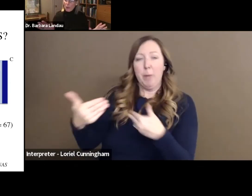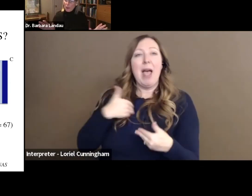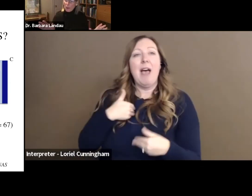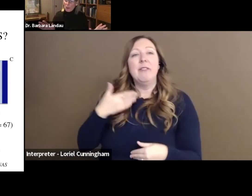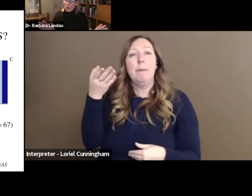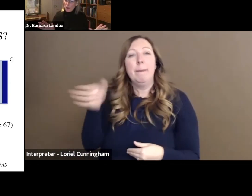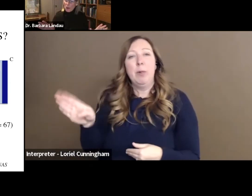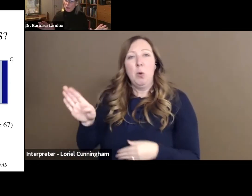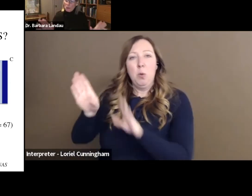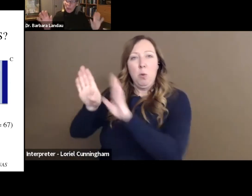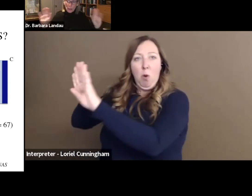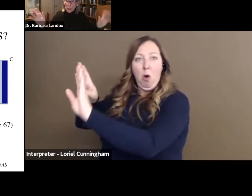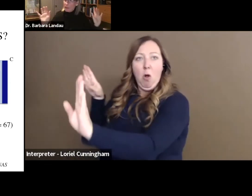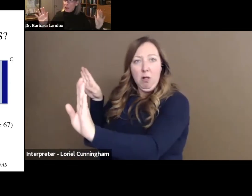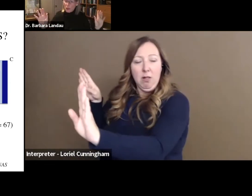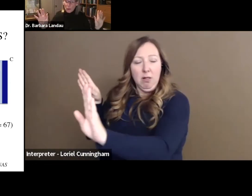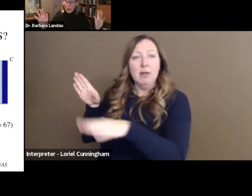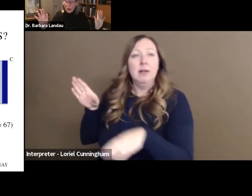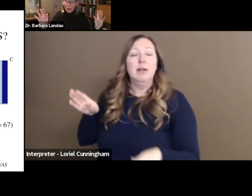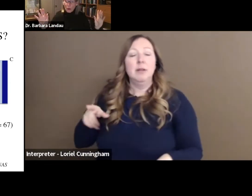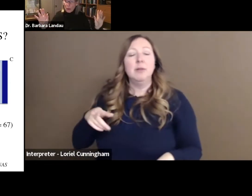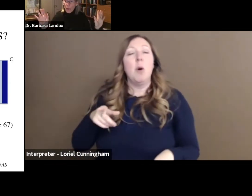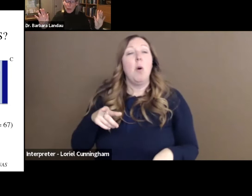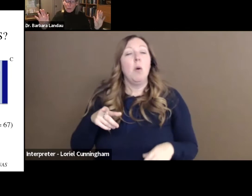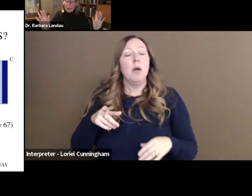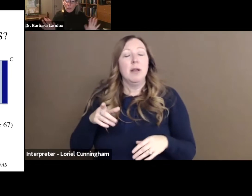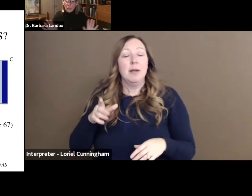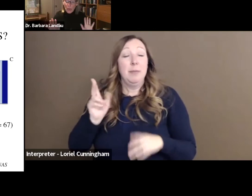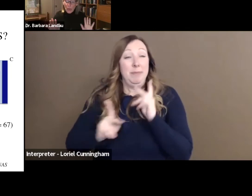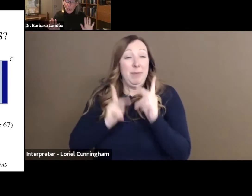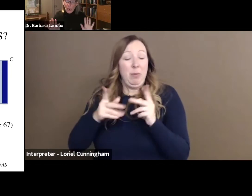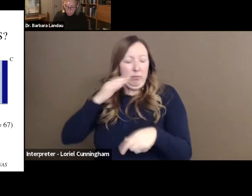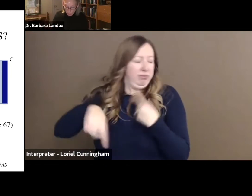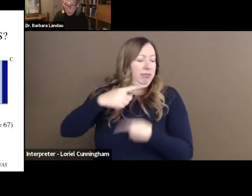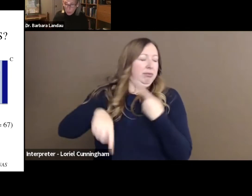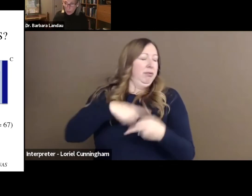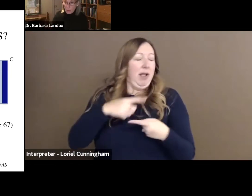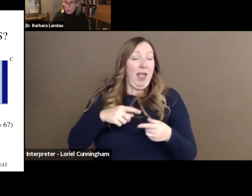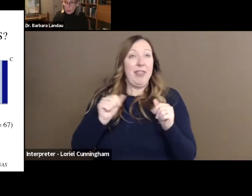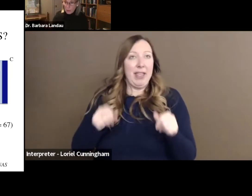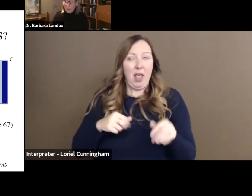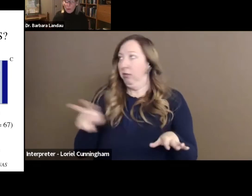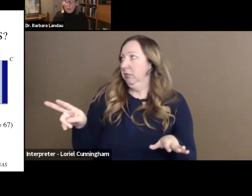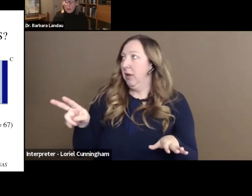with williams syndrome age 17 years on